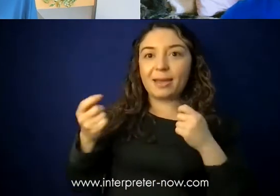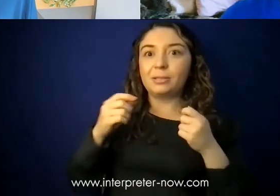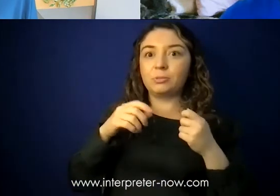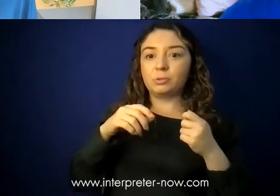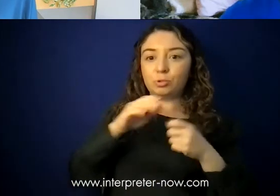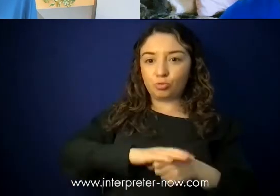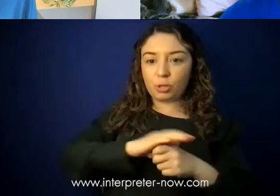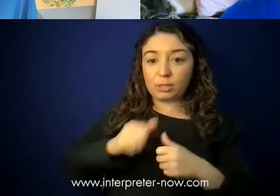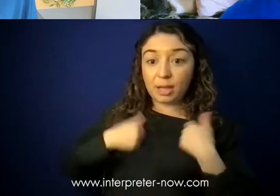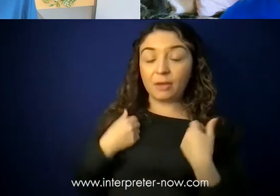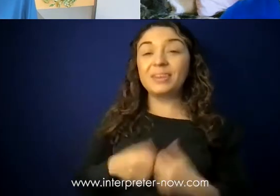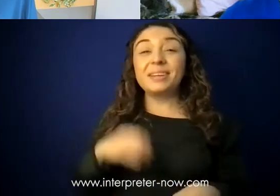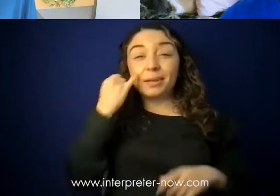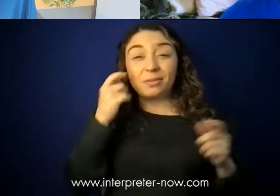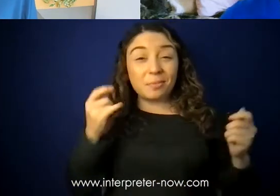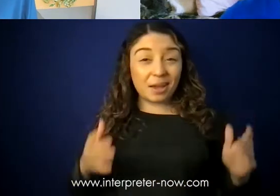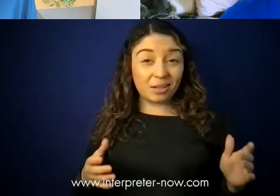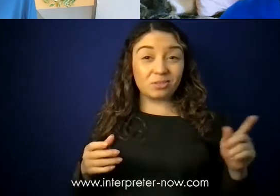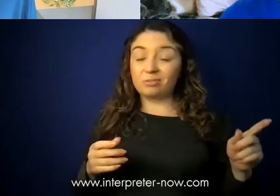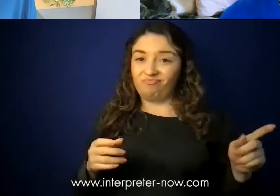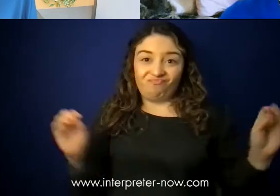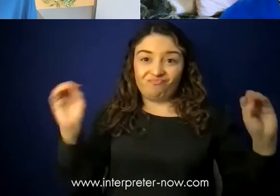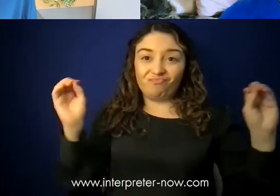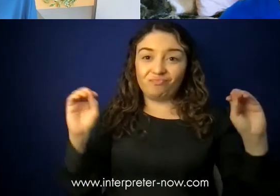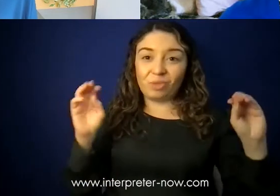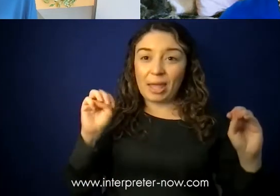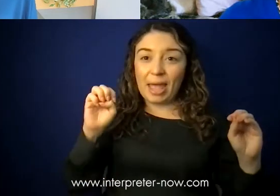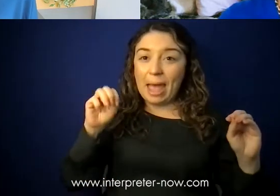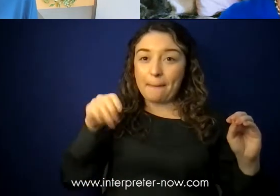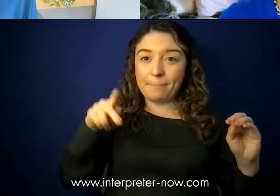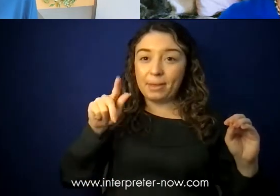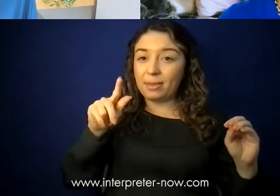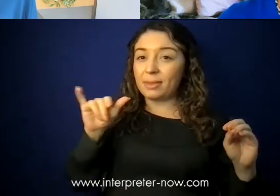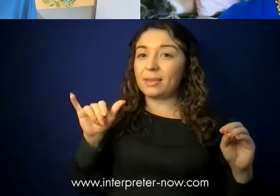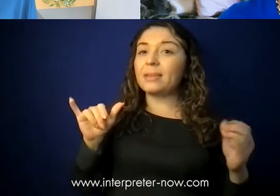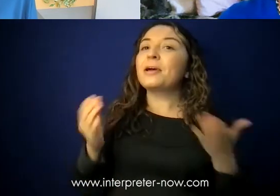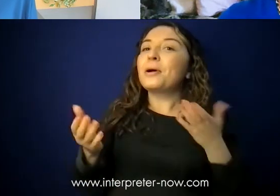When your manager is struggling to be empathetic, chances are that they're going through some stuff as well.